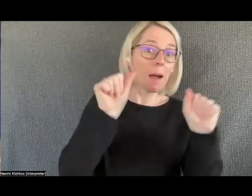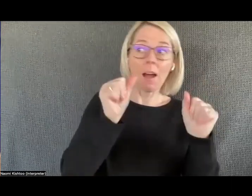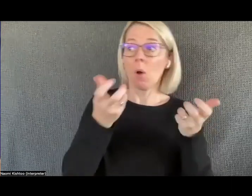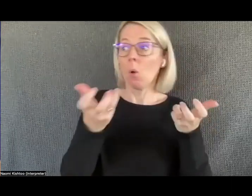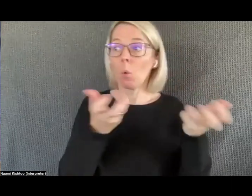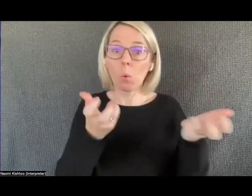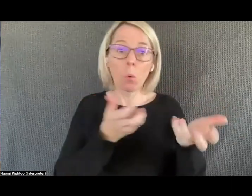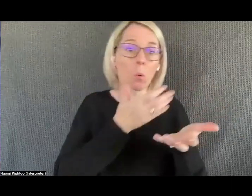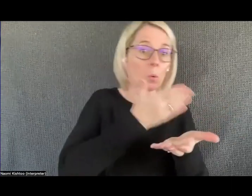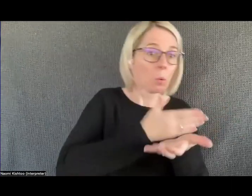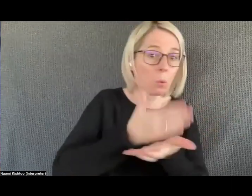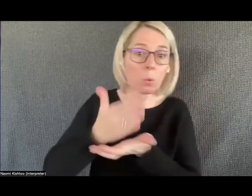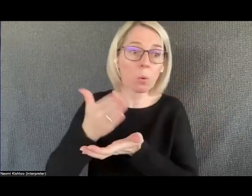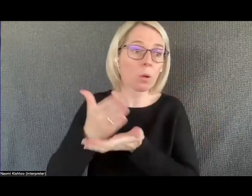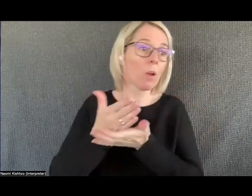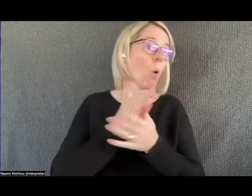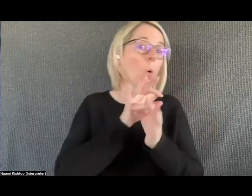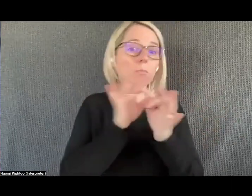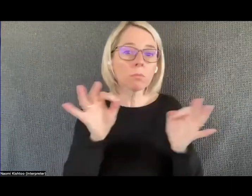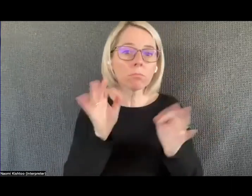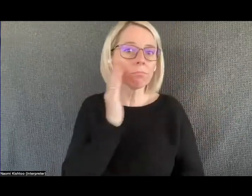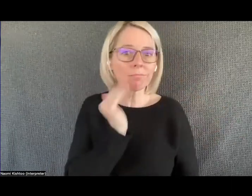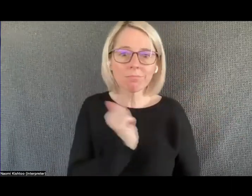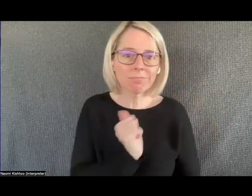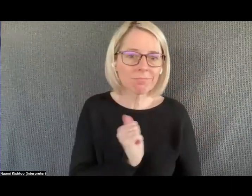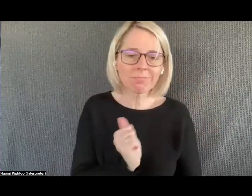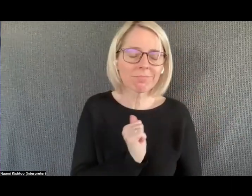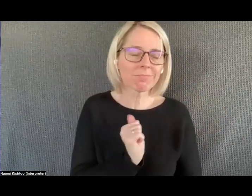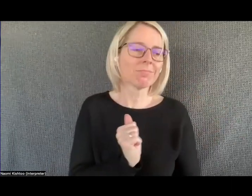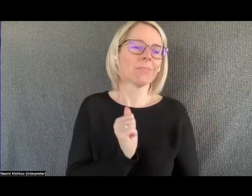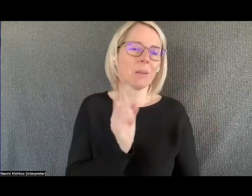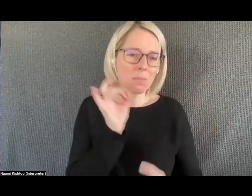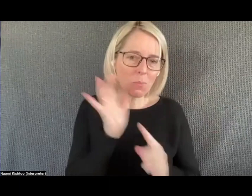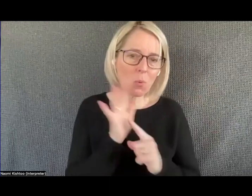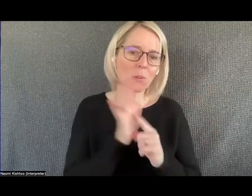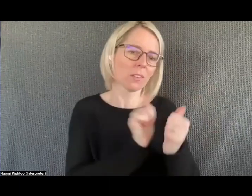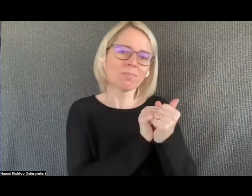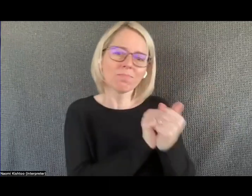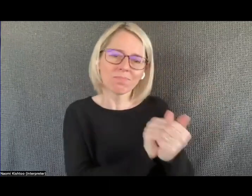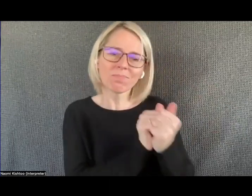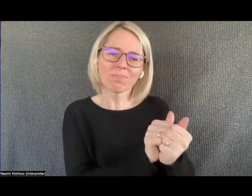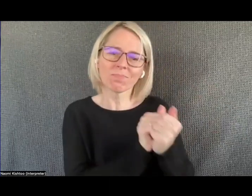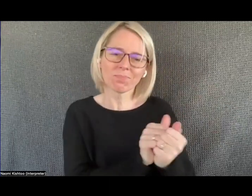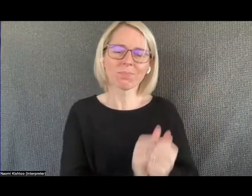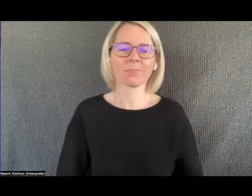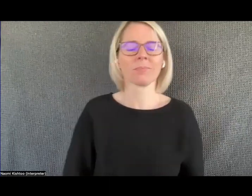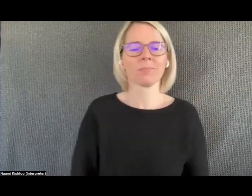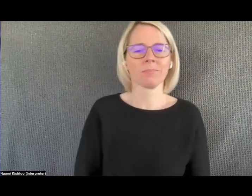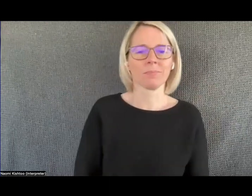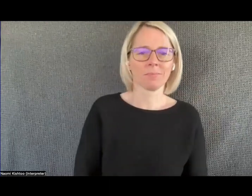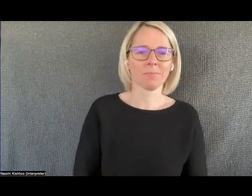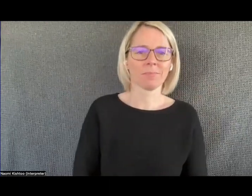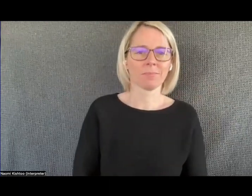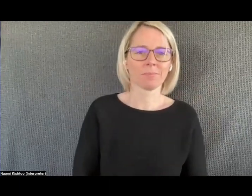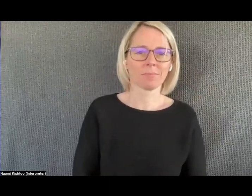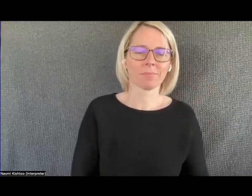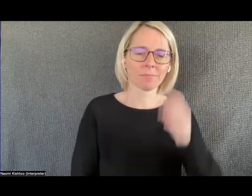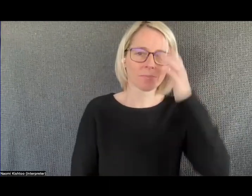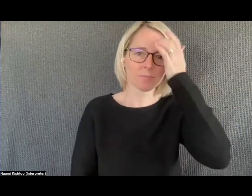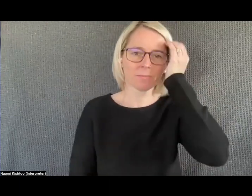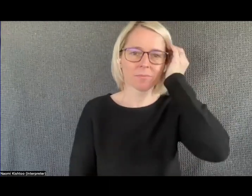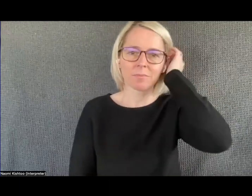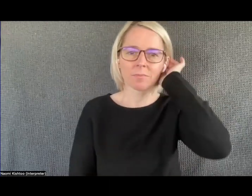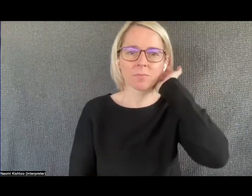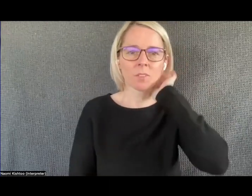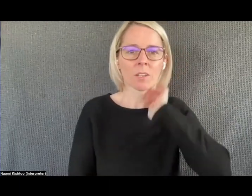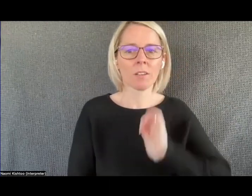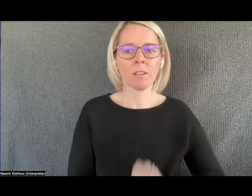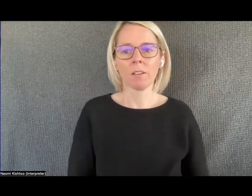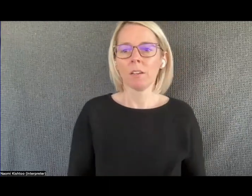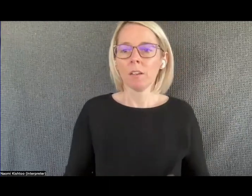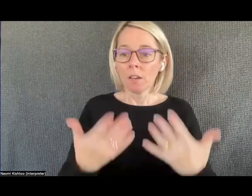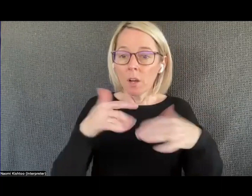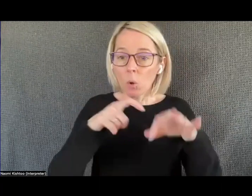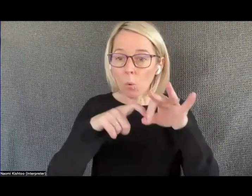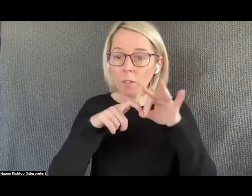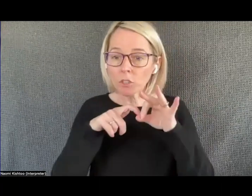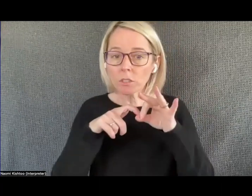sighted goal that you might have set. “Is it okay to go from under the elbow